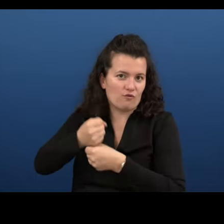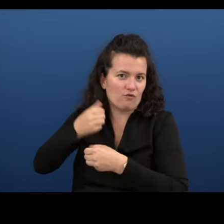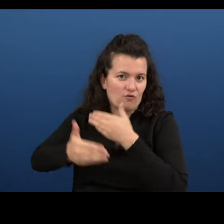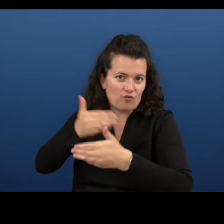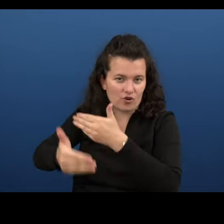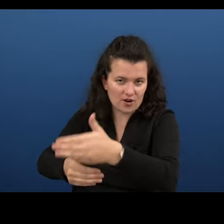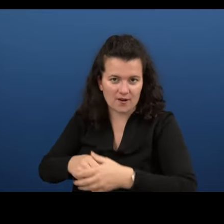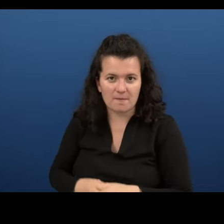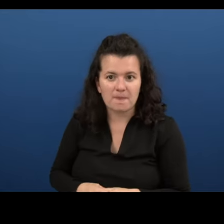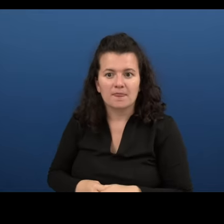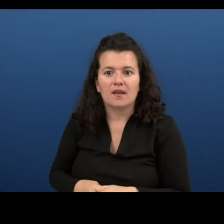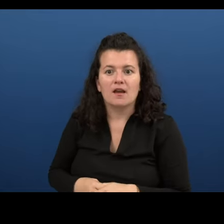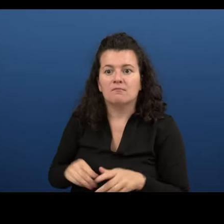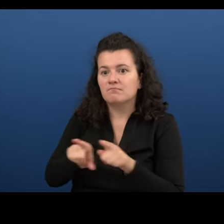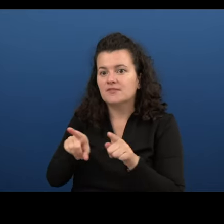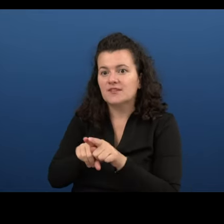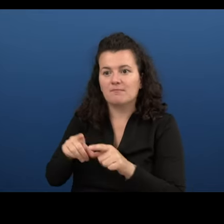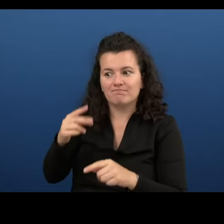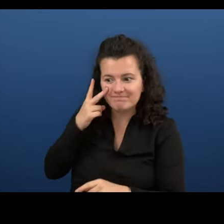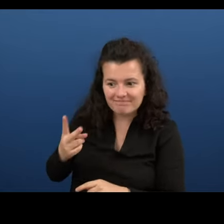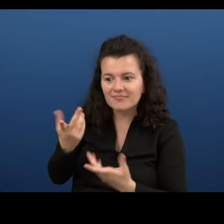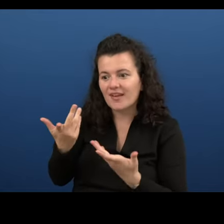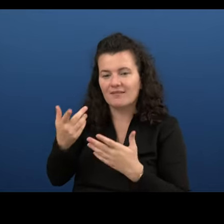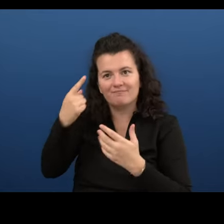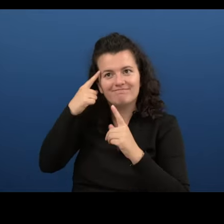individual families. 14:29:43 Now, our CEO for Africa said that